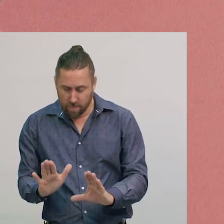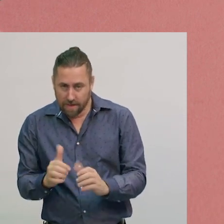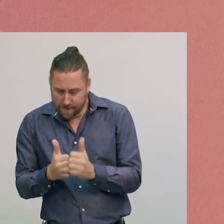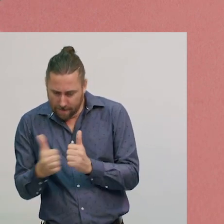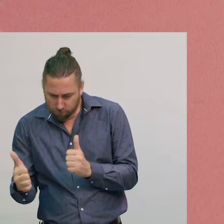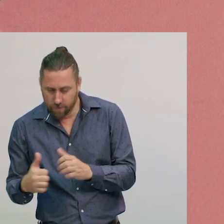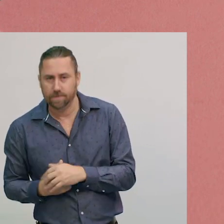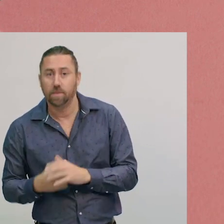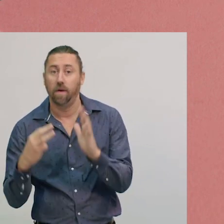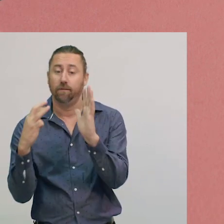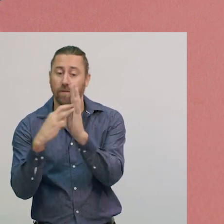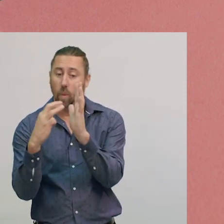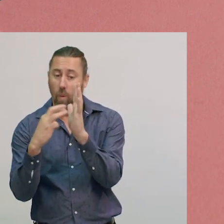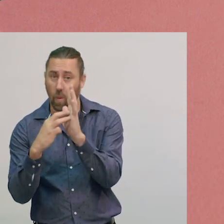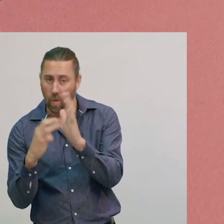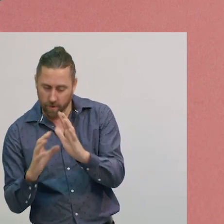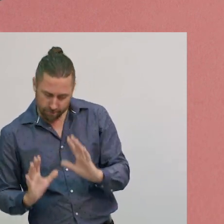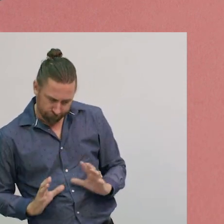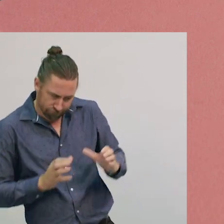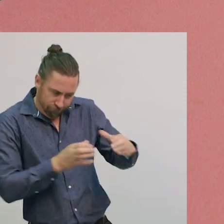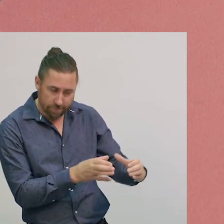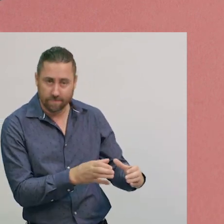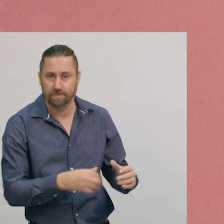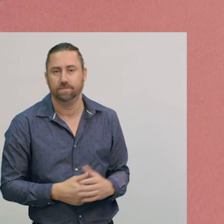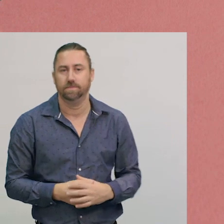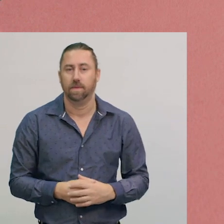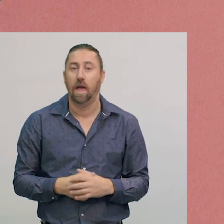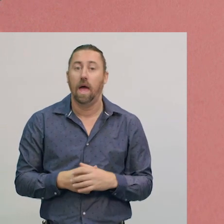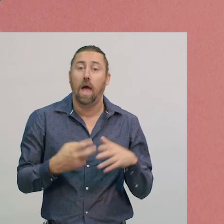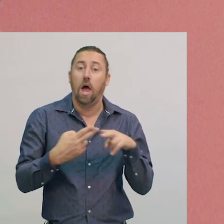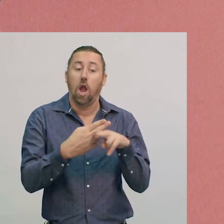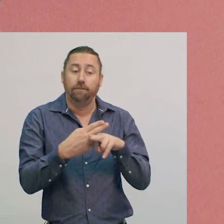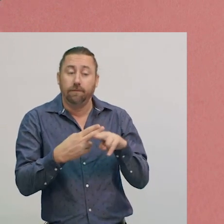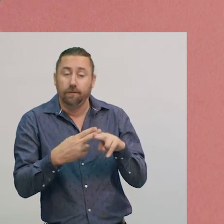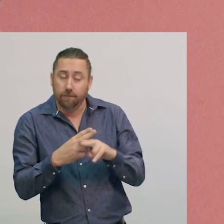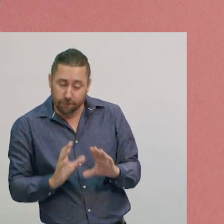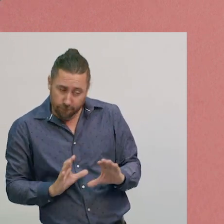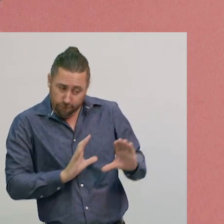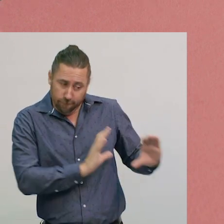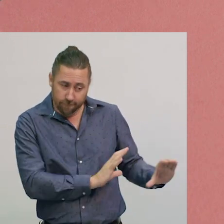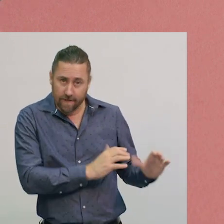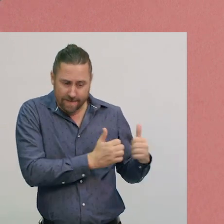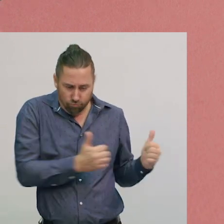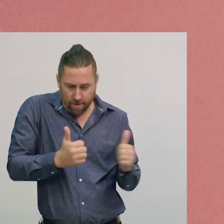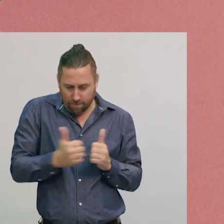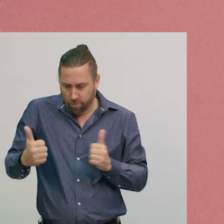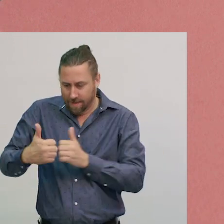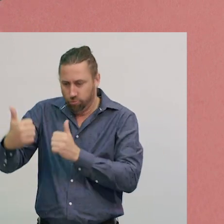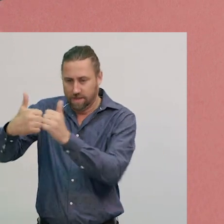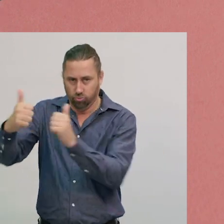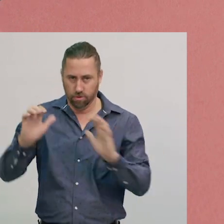the forks in a pile over here, and the knives in a pile over here.